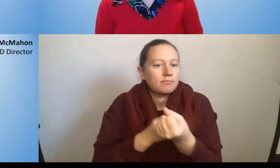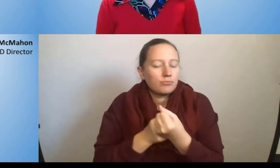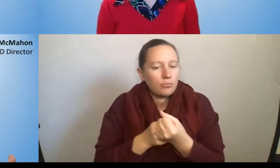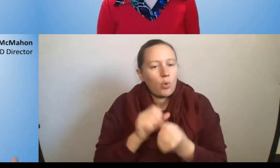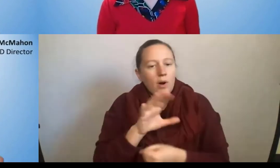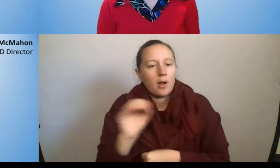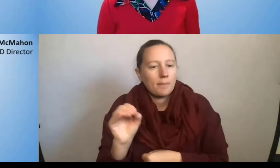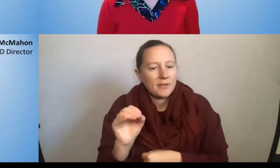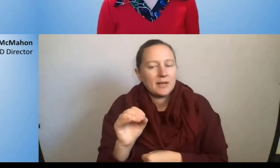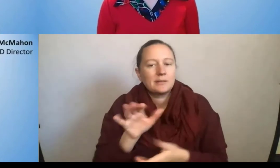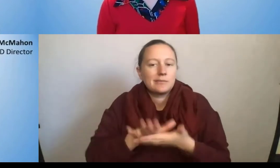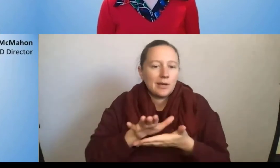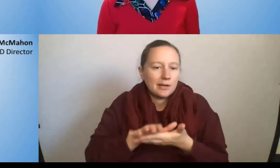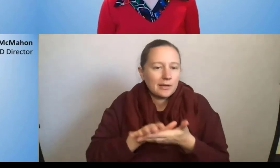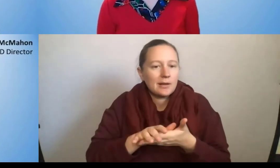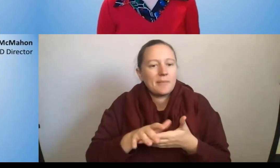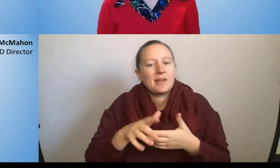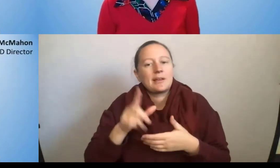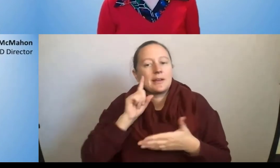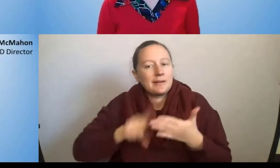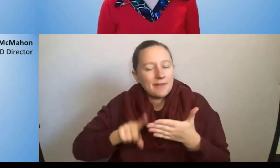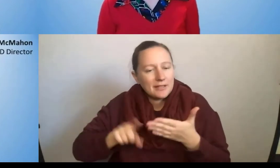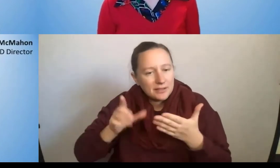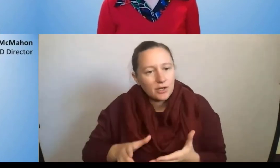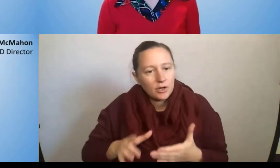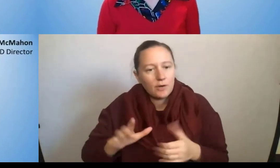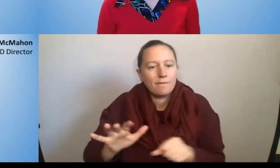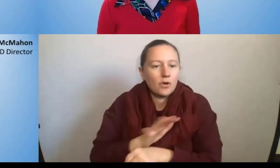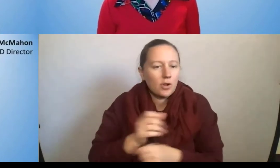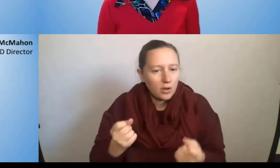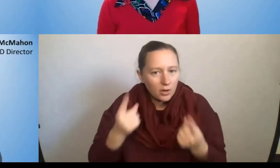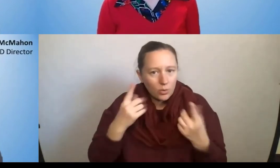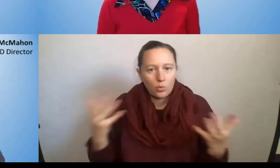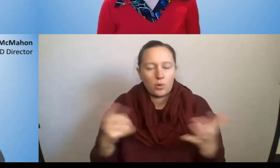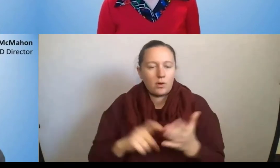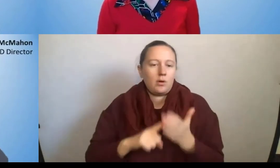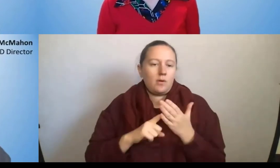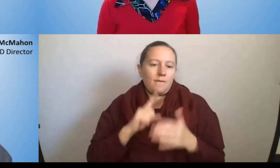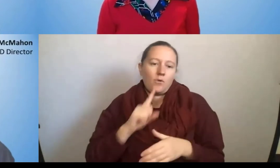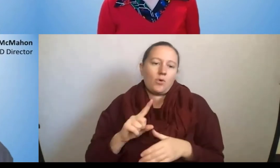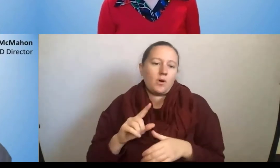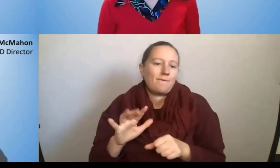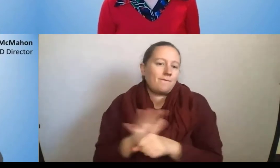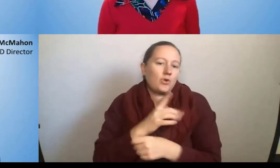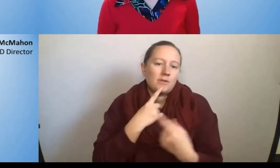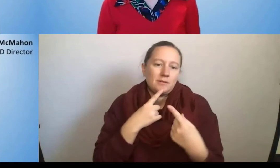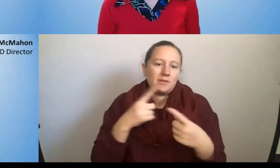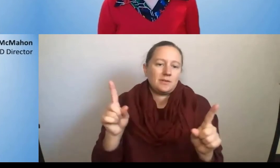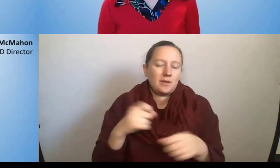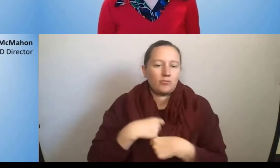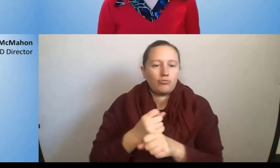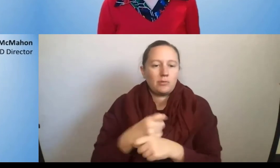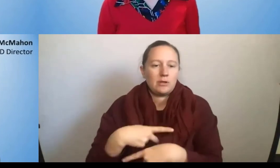and even academic investigators understand what they need to be more successful. So I think we're moving in that direction.